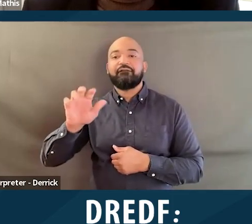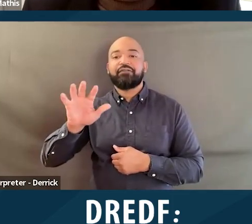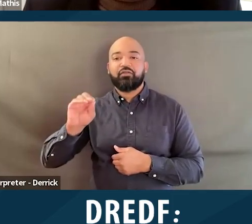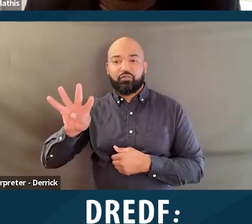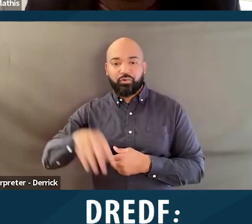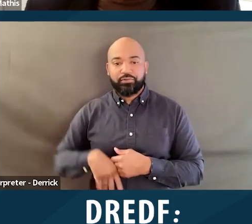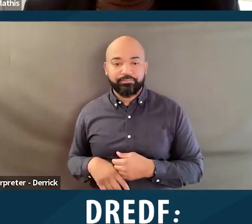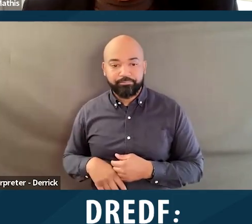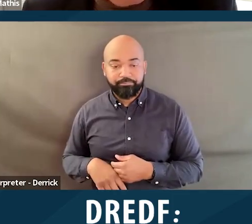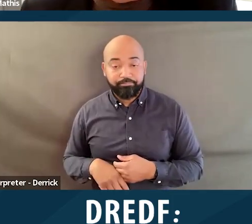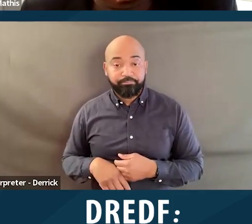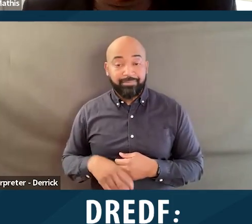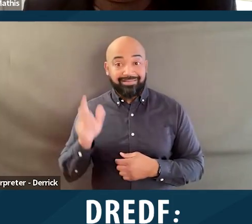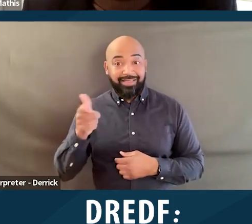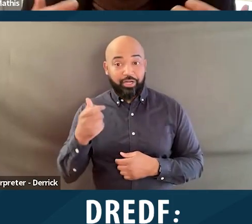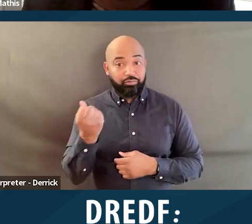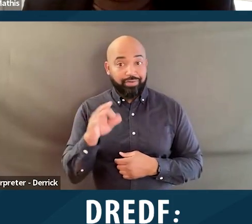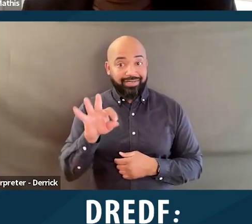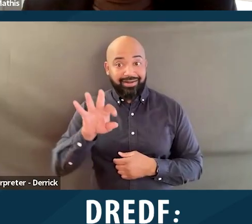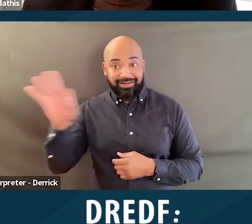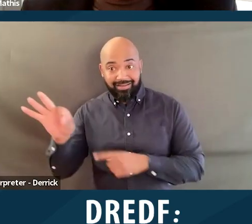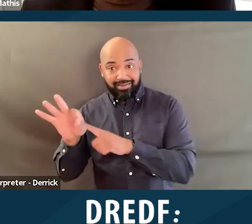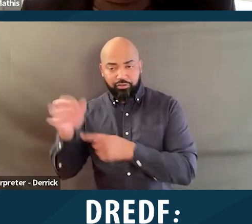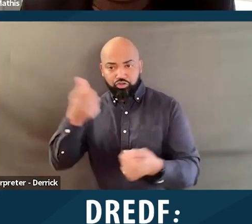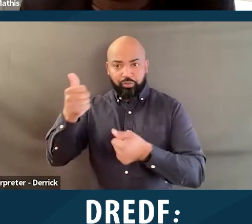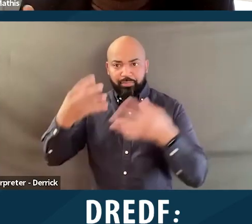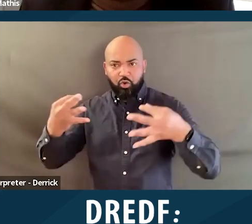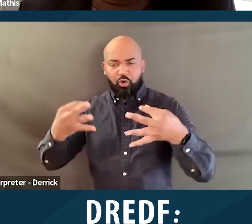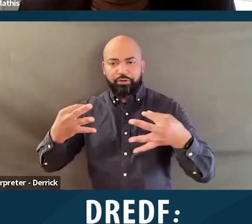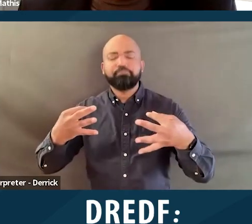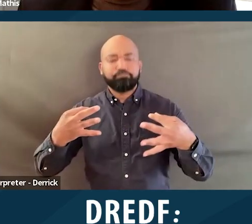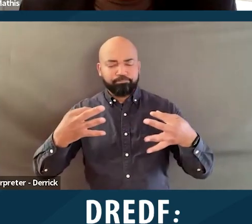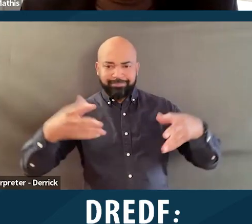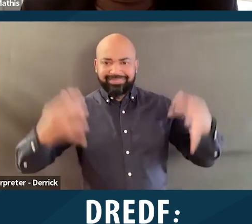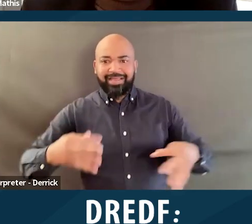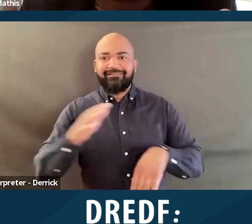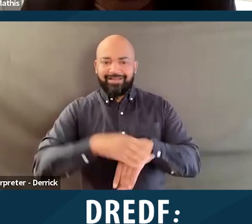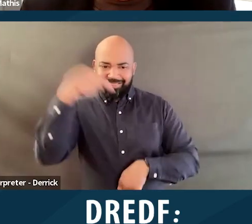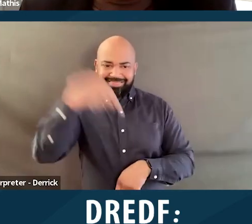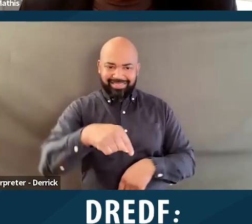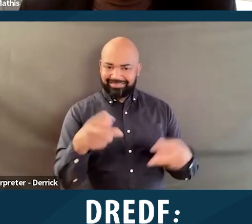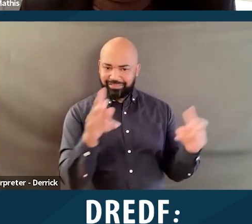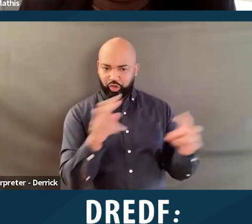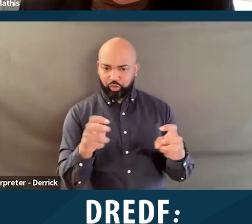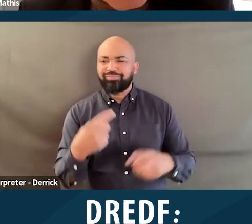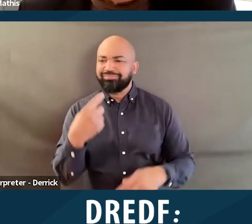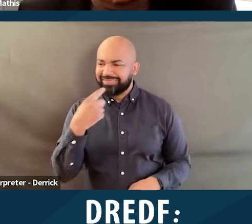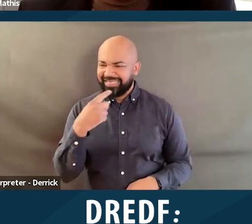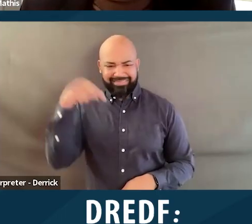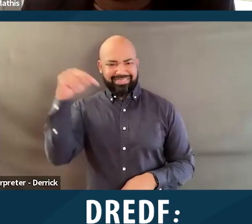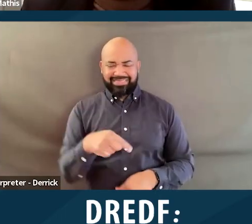And so in 1999, the Supreme Court took up this issue and made it very clear,